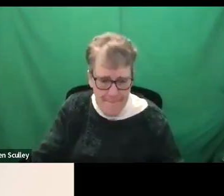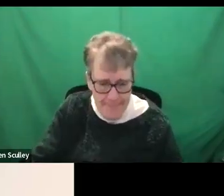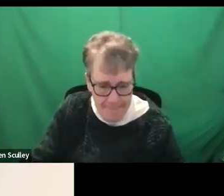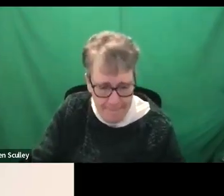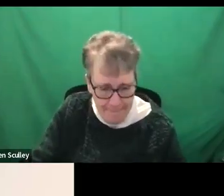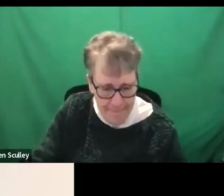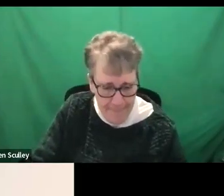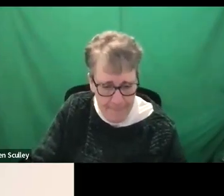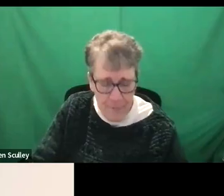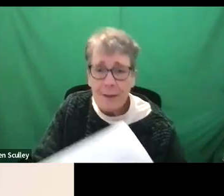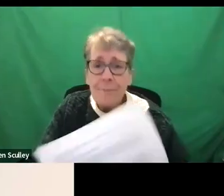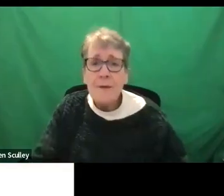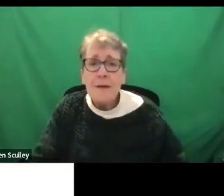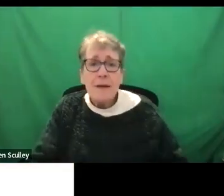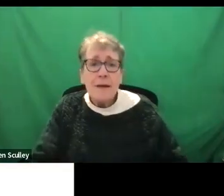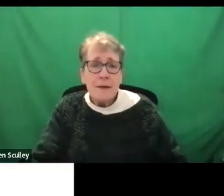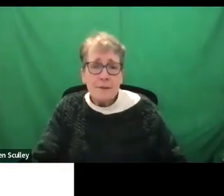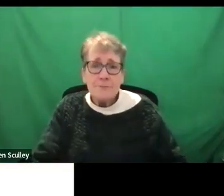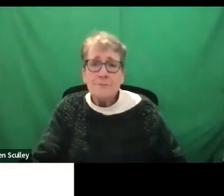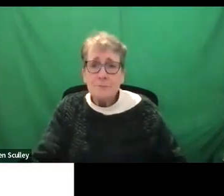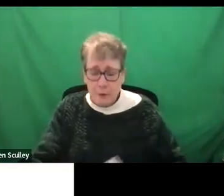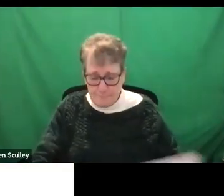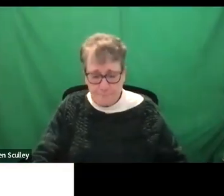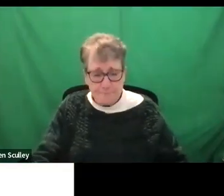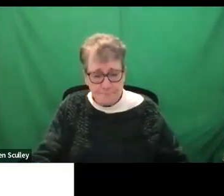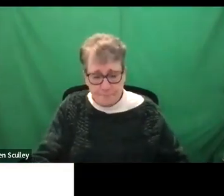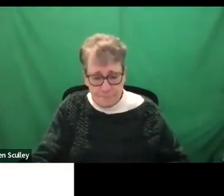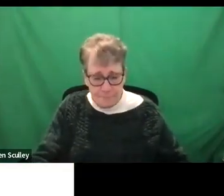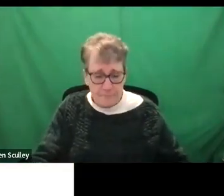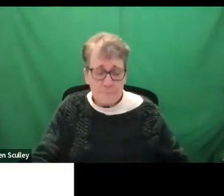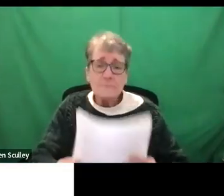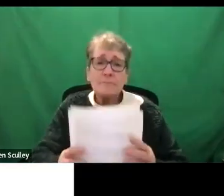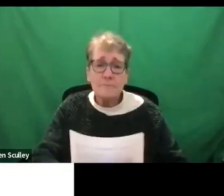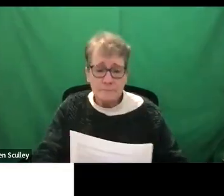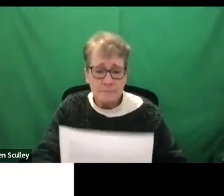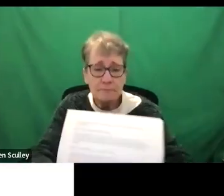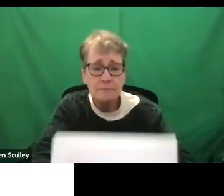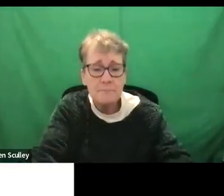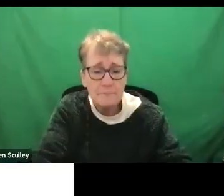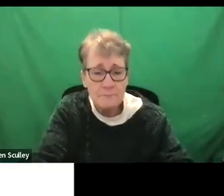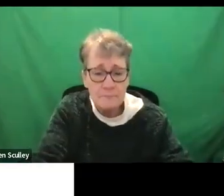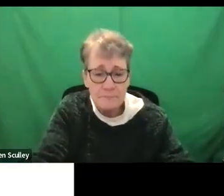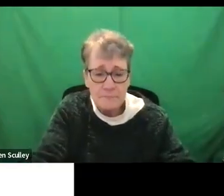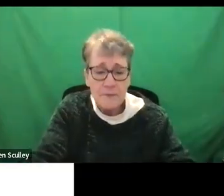that concept of being told that they would be told later and that something wasn't necessarily important,